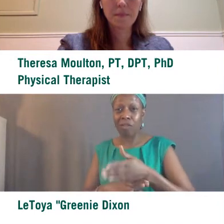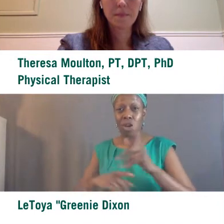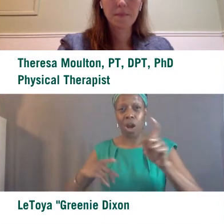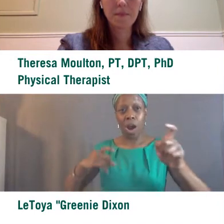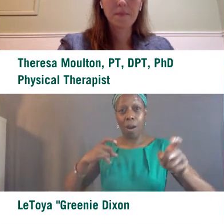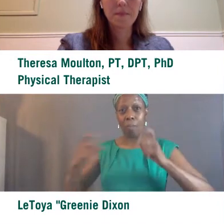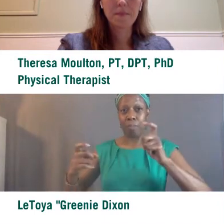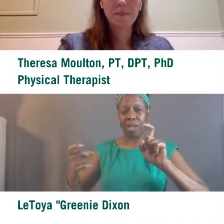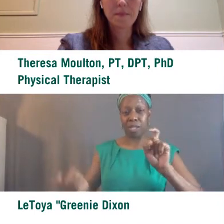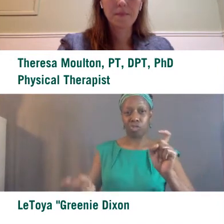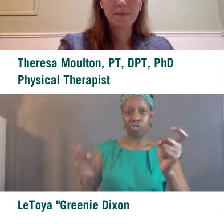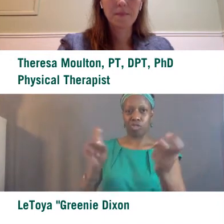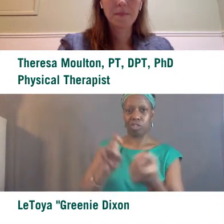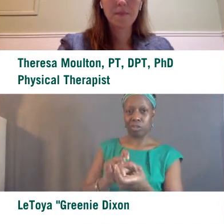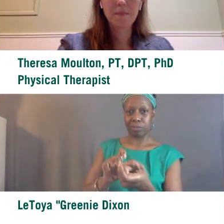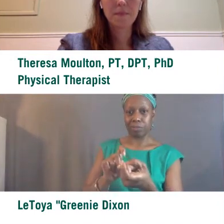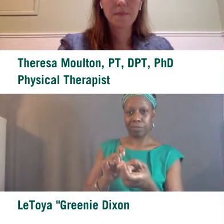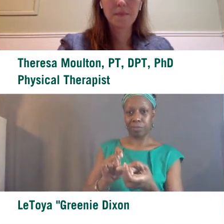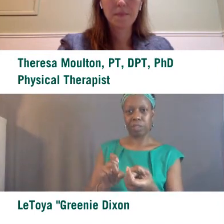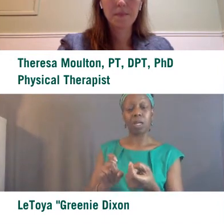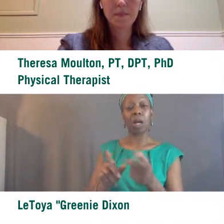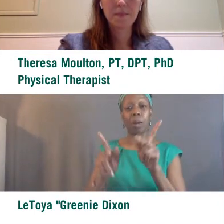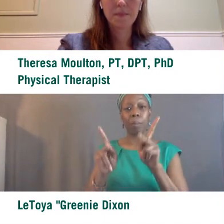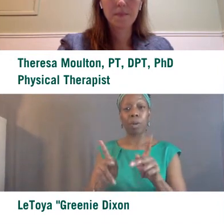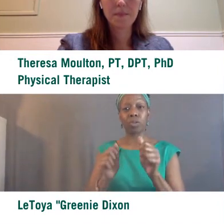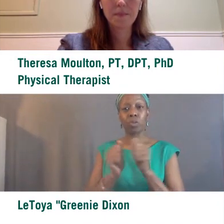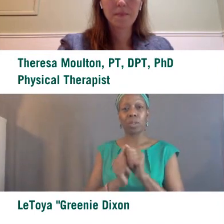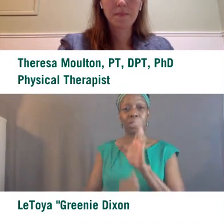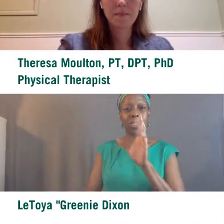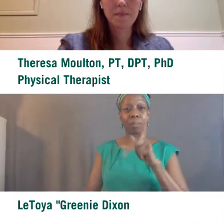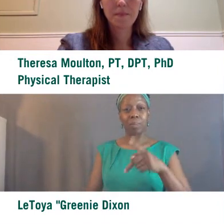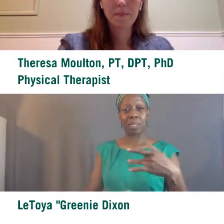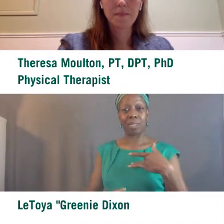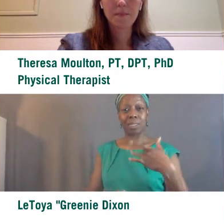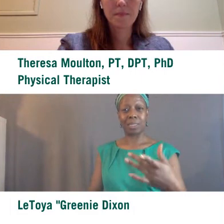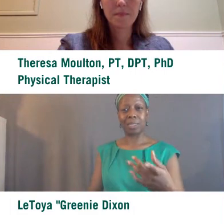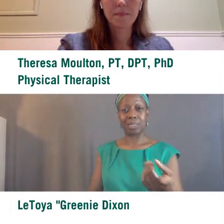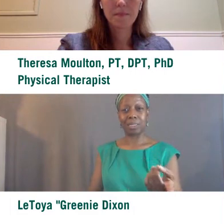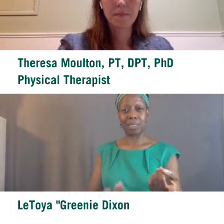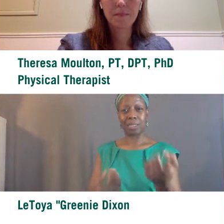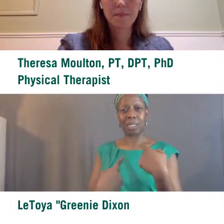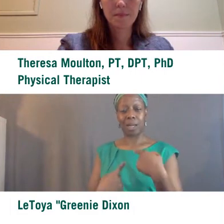So individuals with CP typically come to us after surgical intervention.